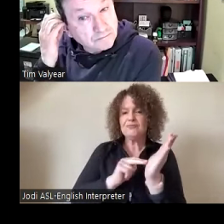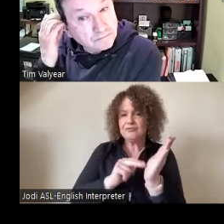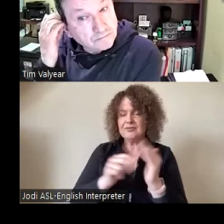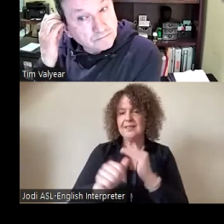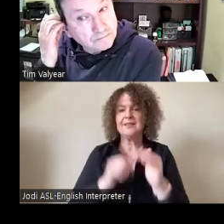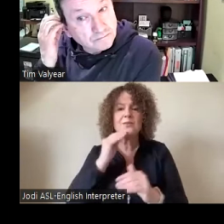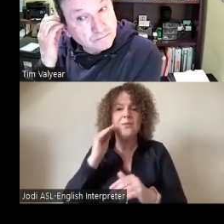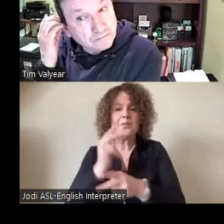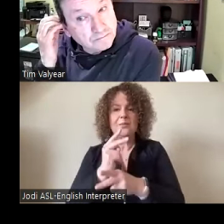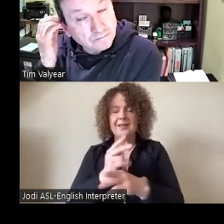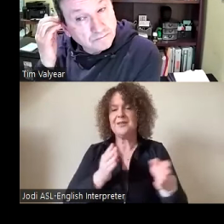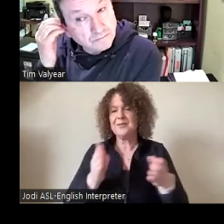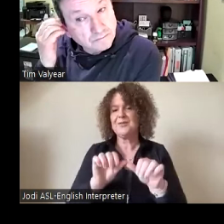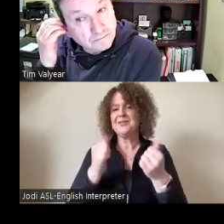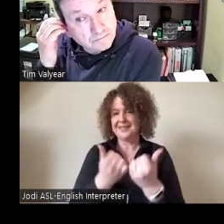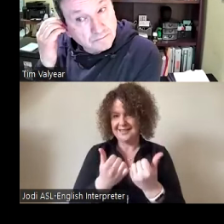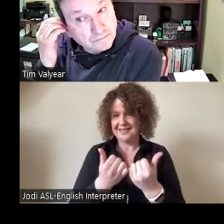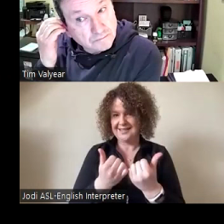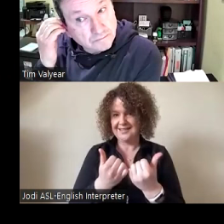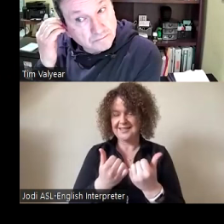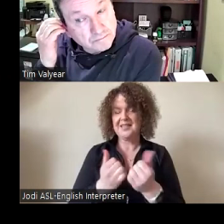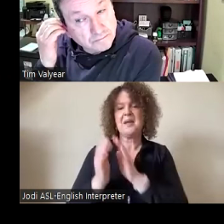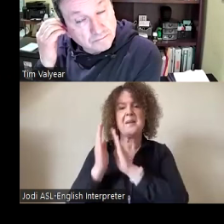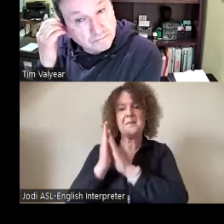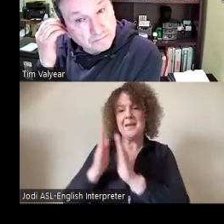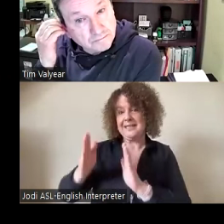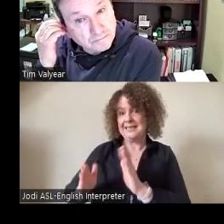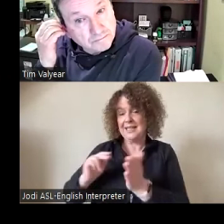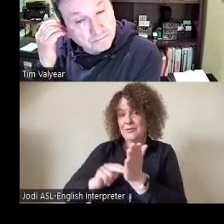for people with disabilities and seniors. And development